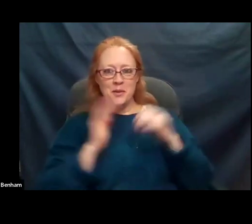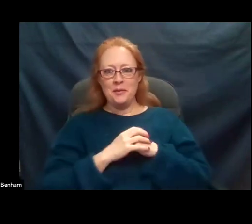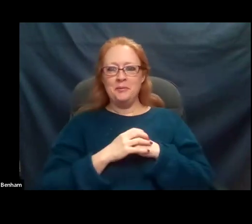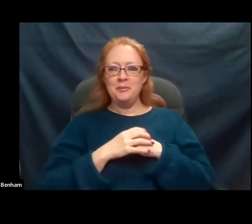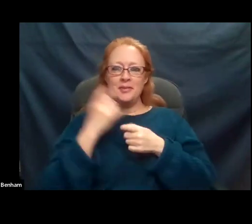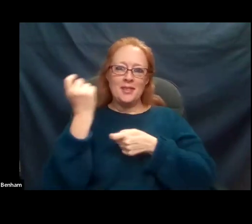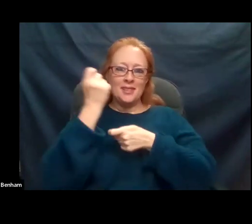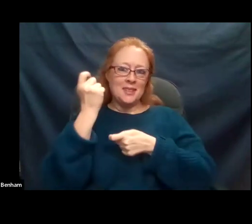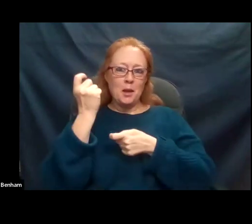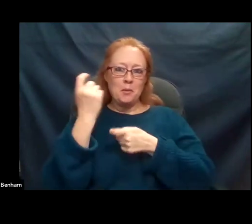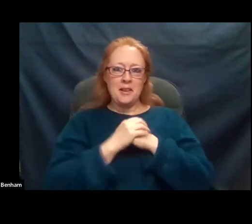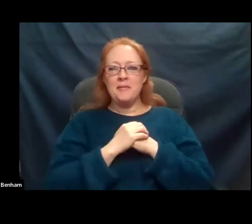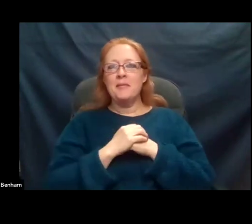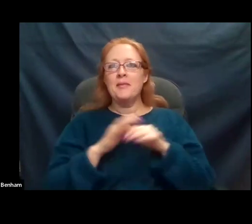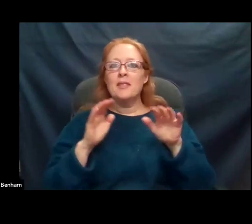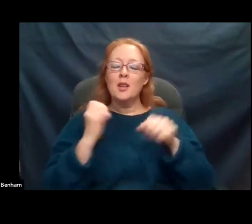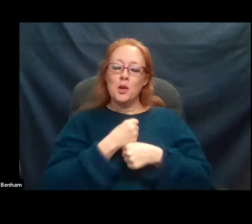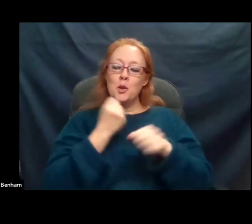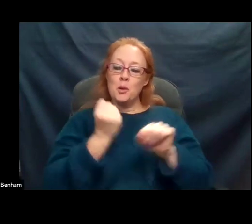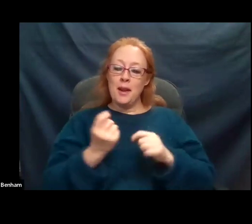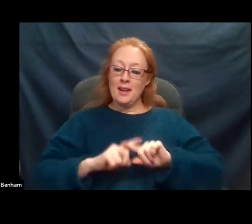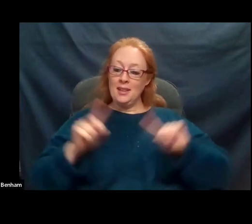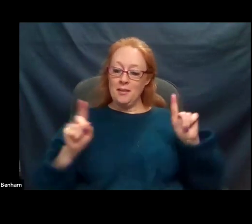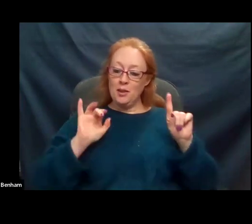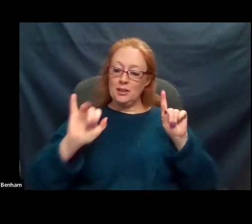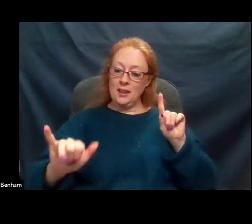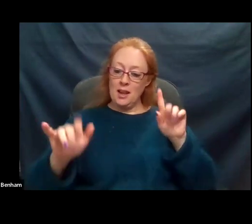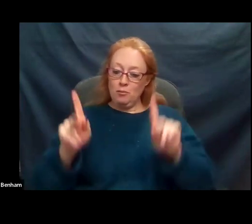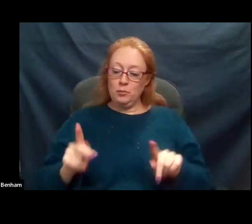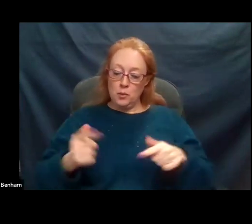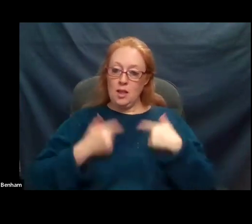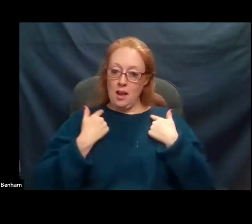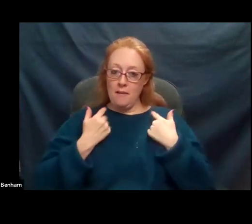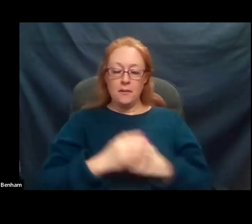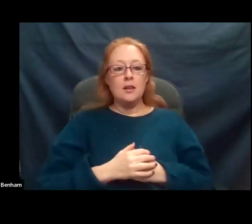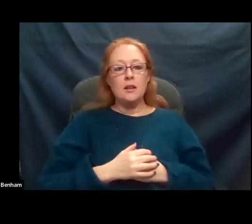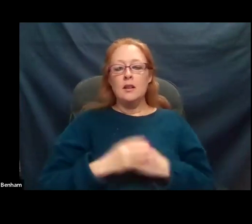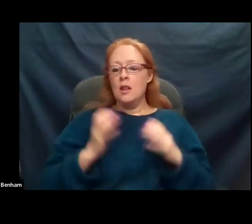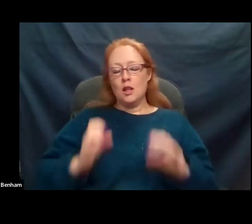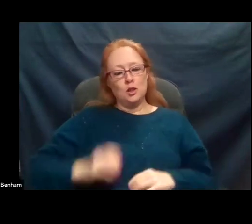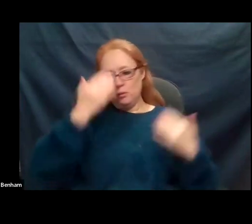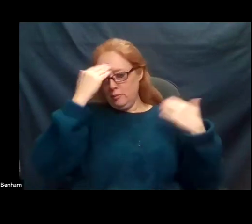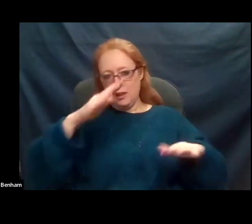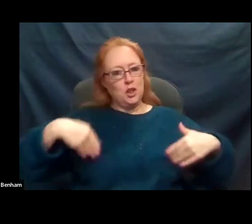And today I just have been shown that she has got everything turned back on. Woo-hoo. Celebrate those Vicks other.